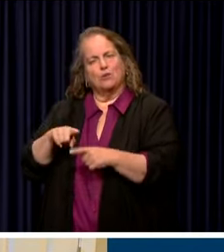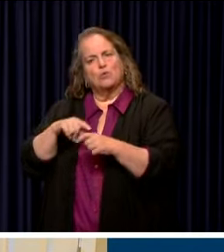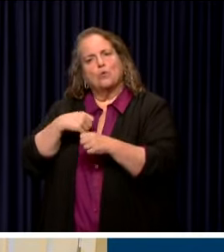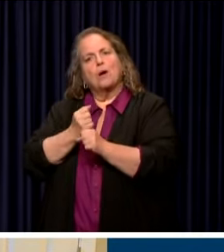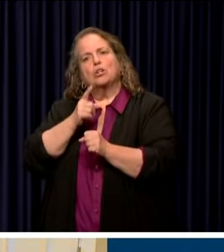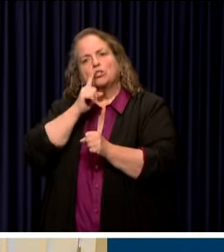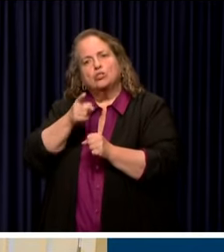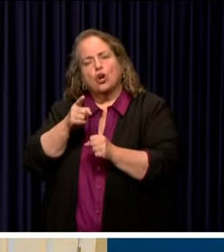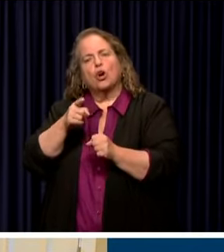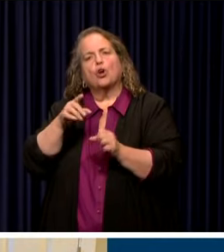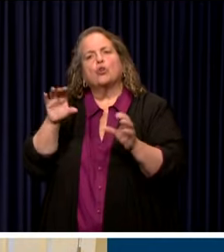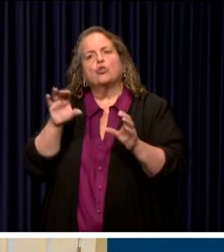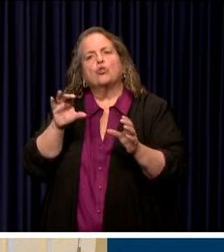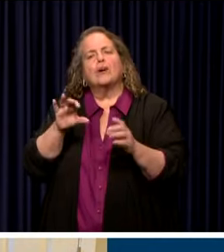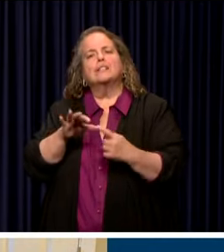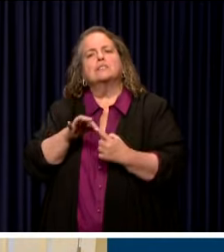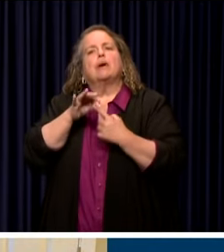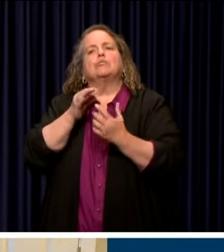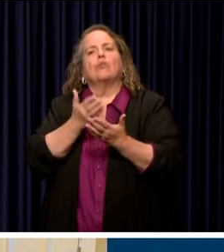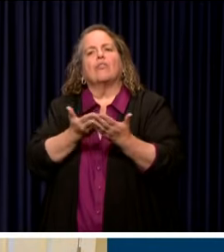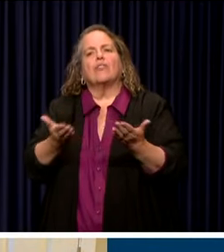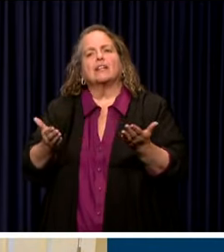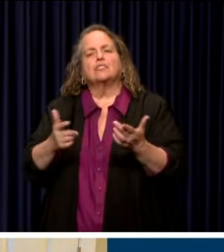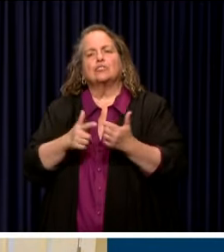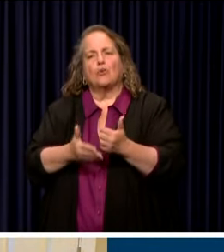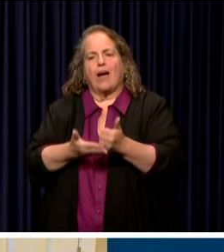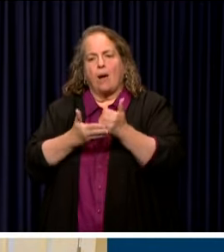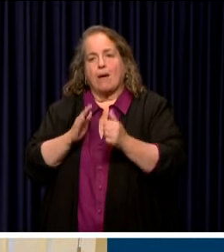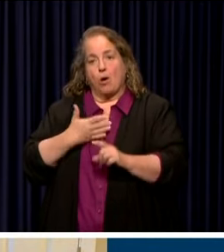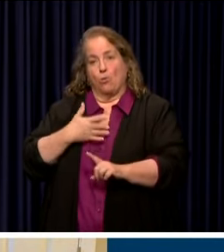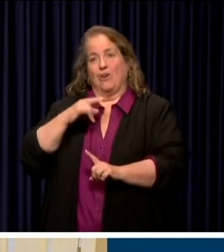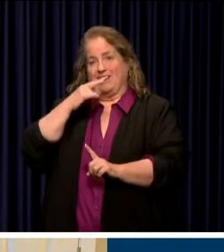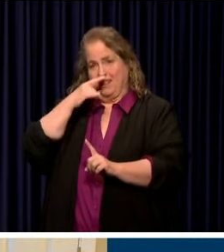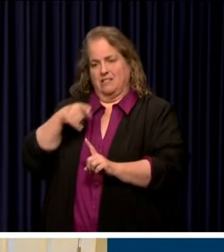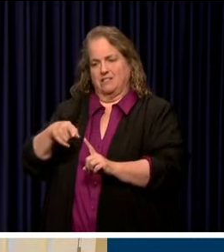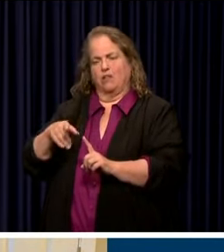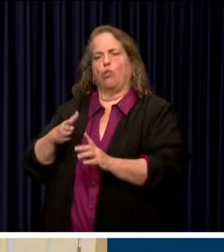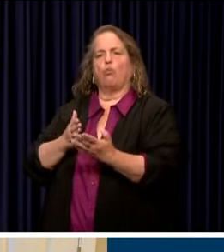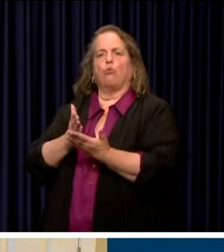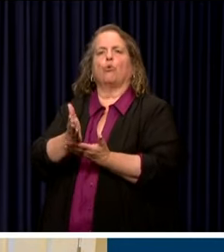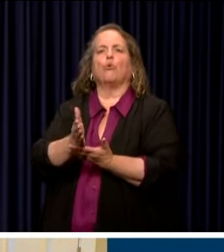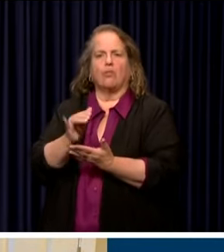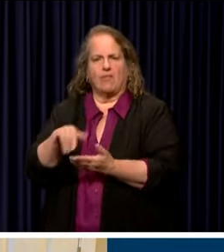MAKES SURE THAT WE DON'T HAVE TO LIGHT OR COURTHOUSES UP GREEN